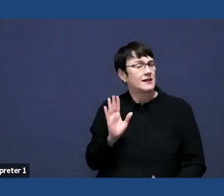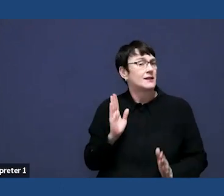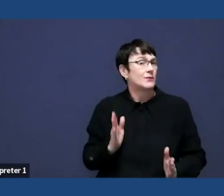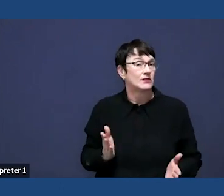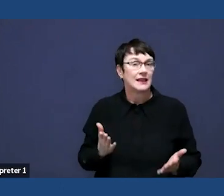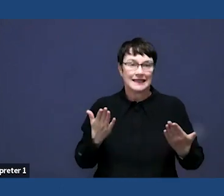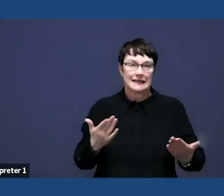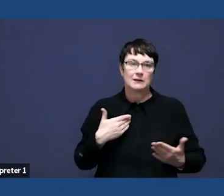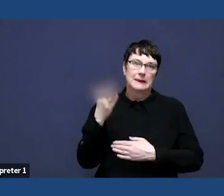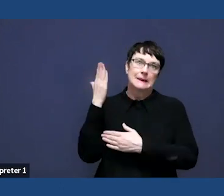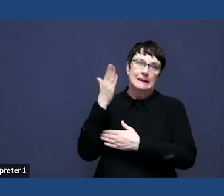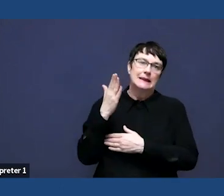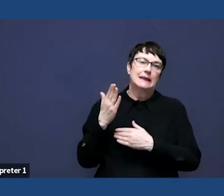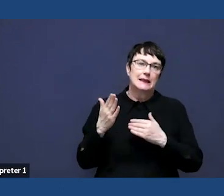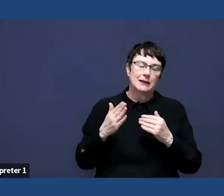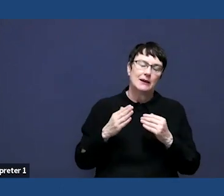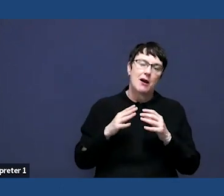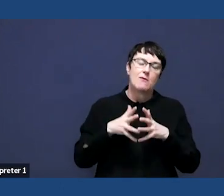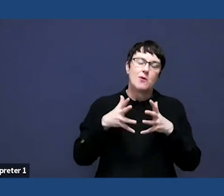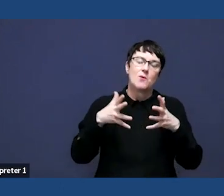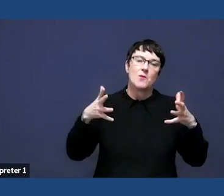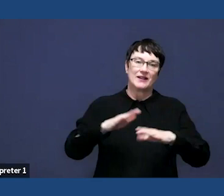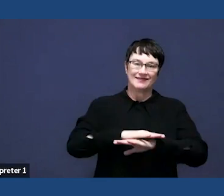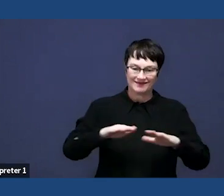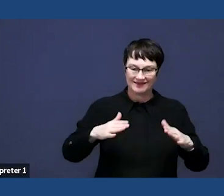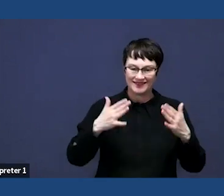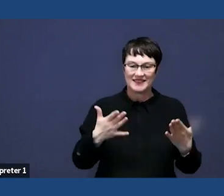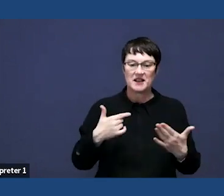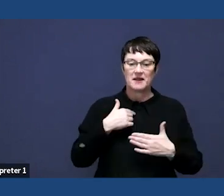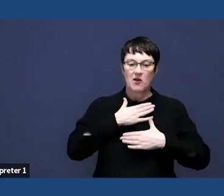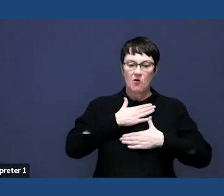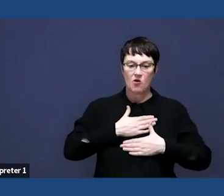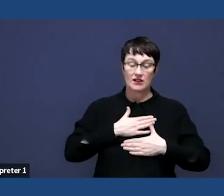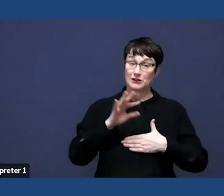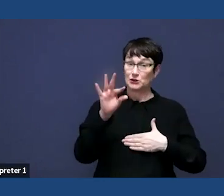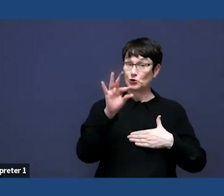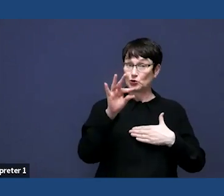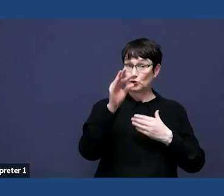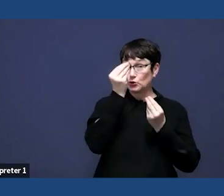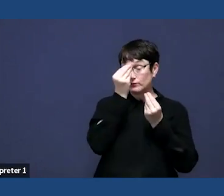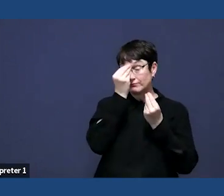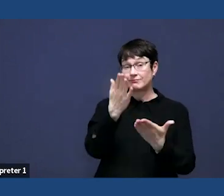I would like to leave you with a quote, if I might.